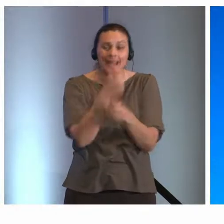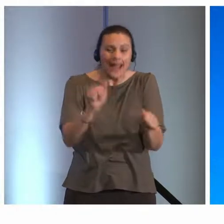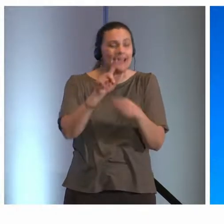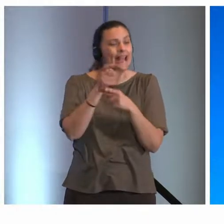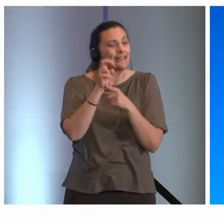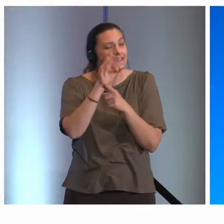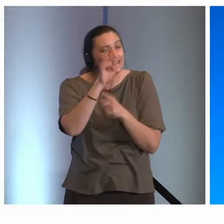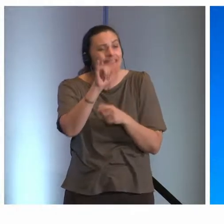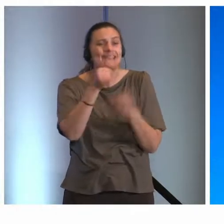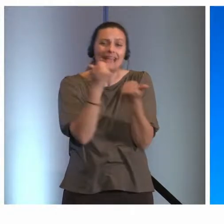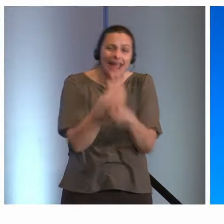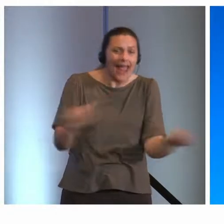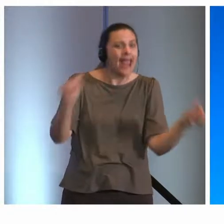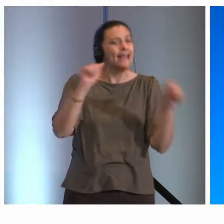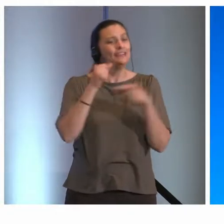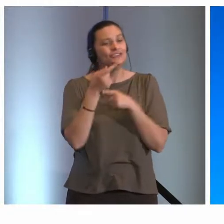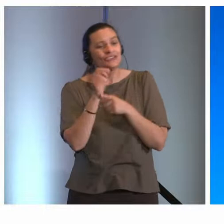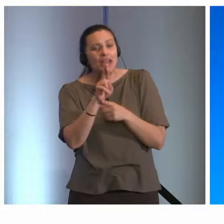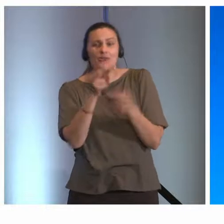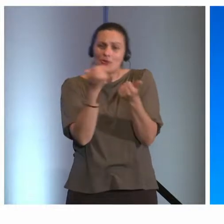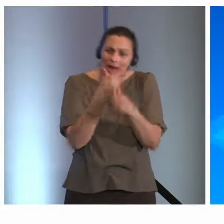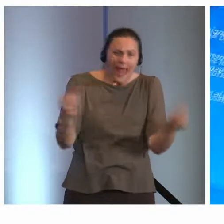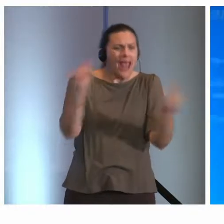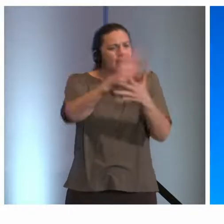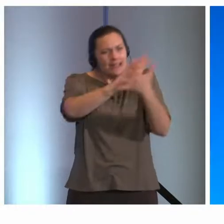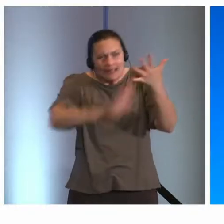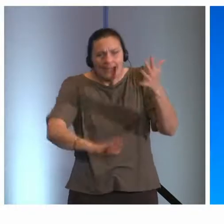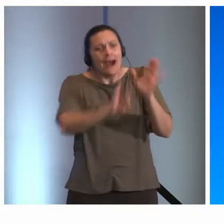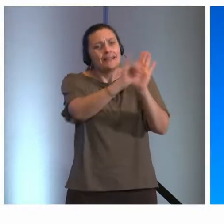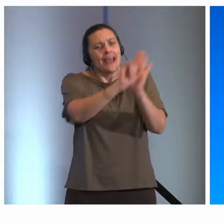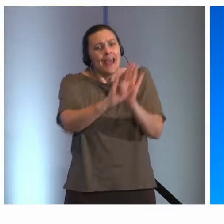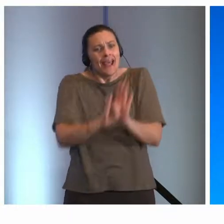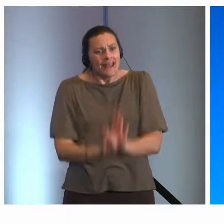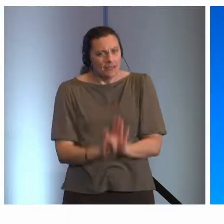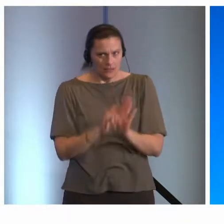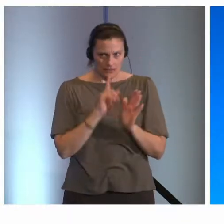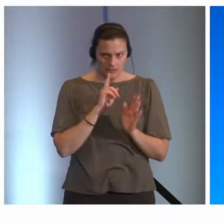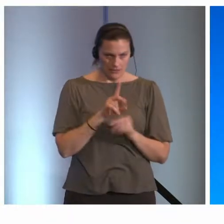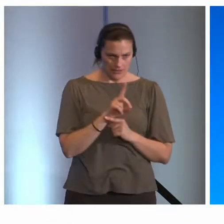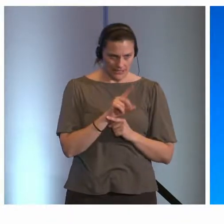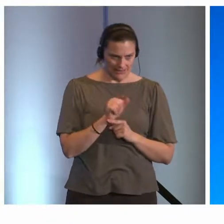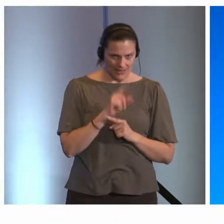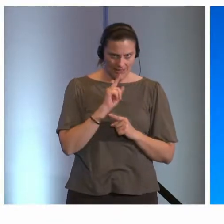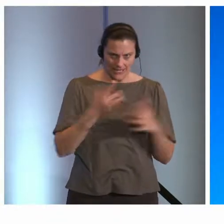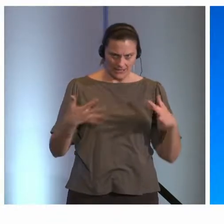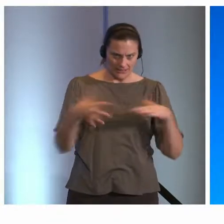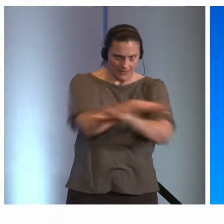socioeconomic, religion, ethnic, gender, gender